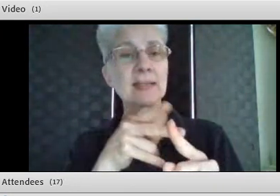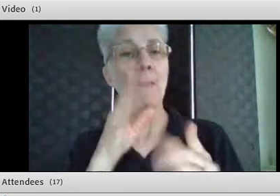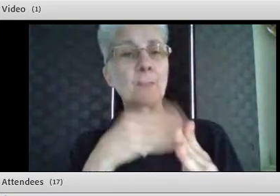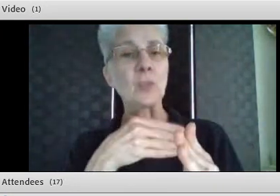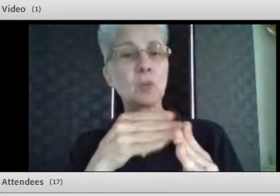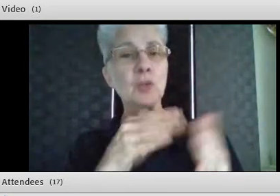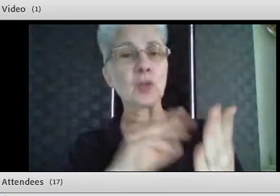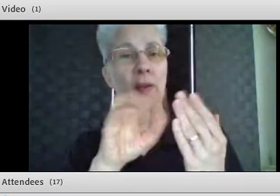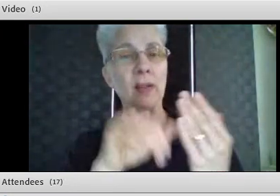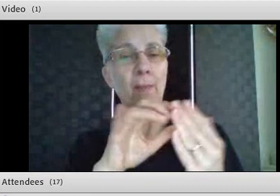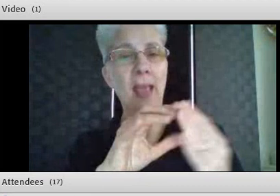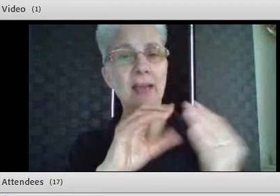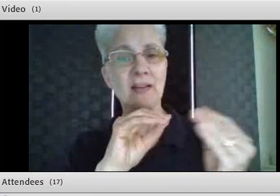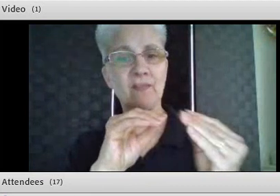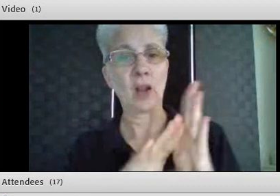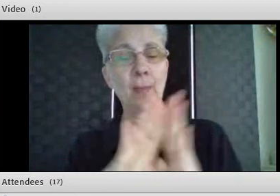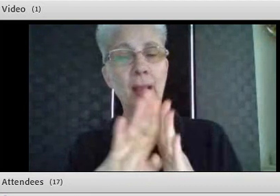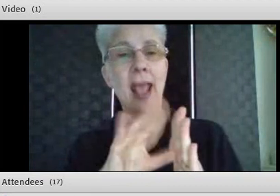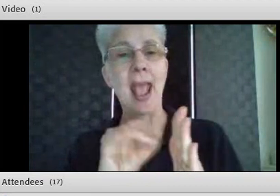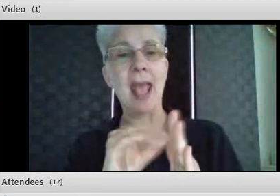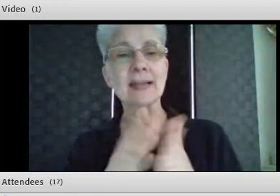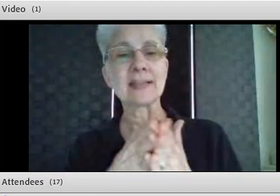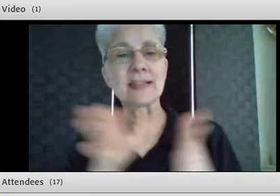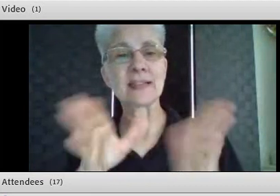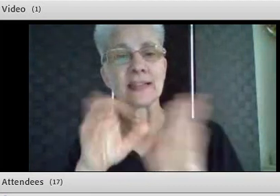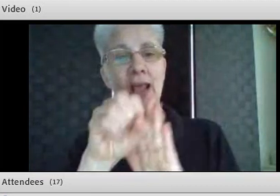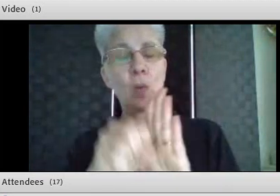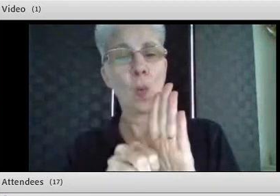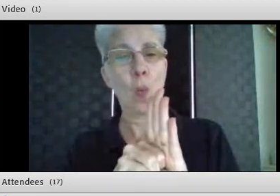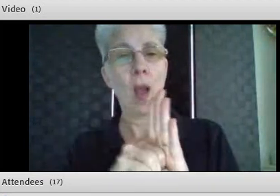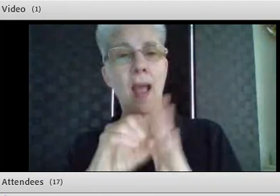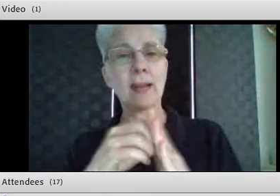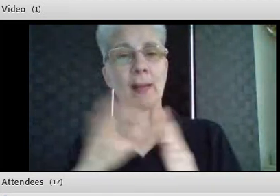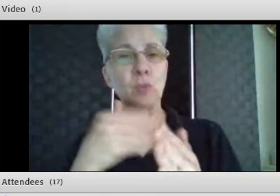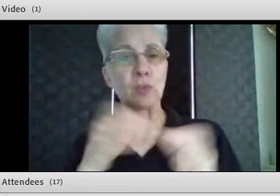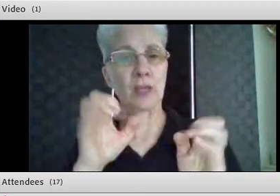and instruction and is a statewide leader in music education.